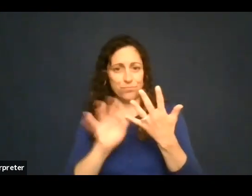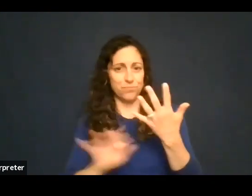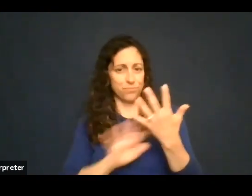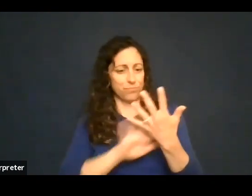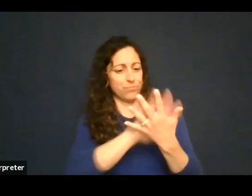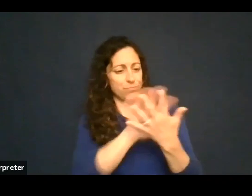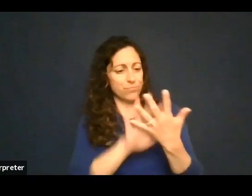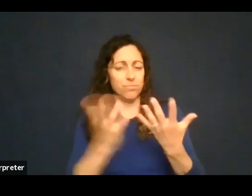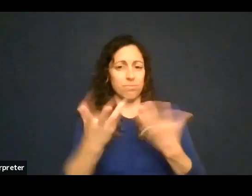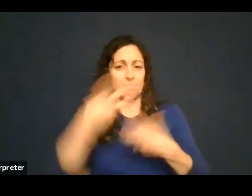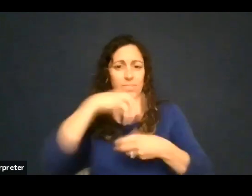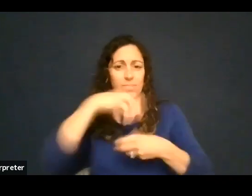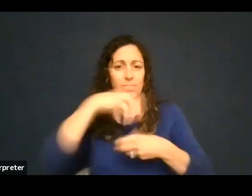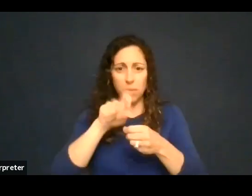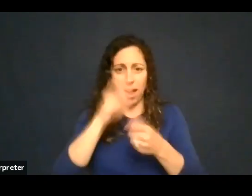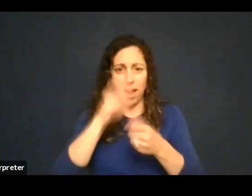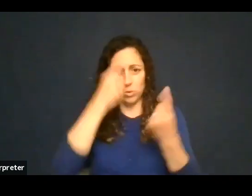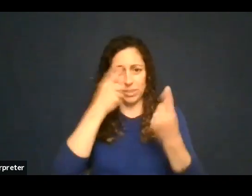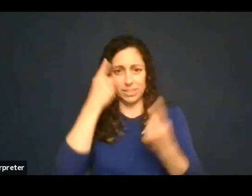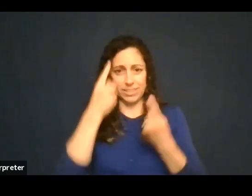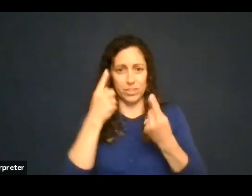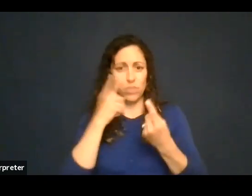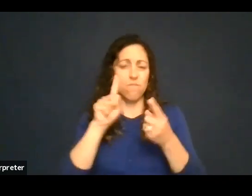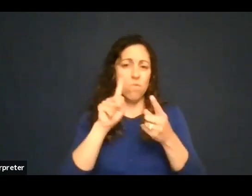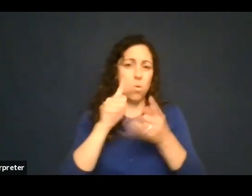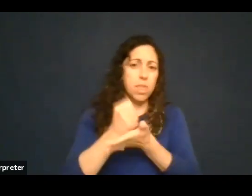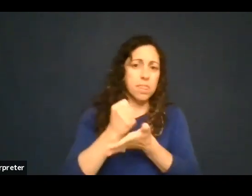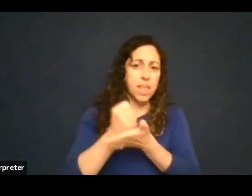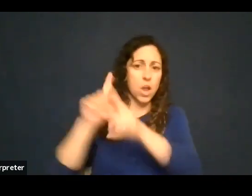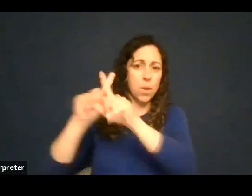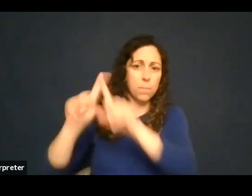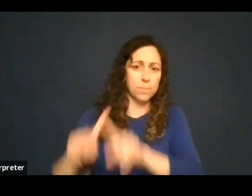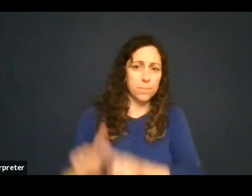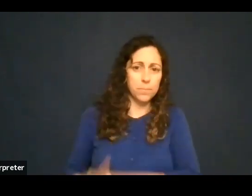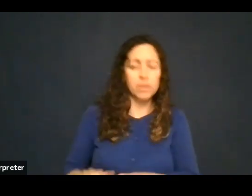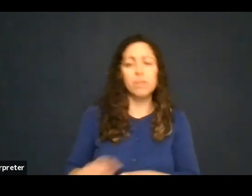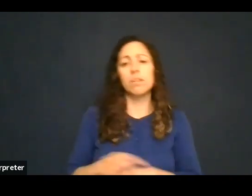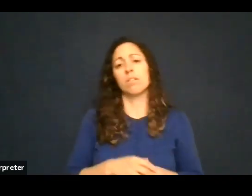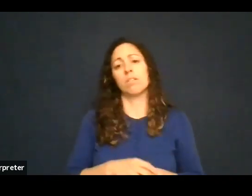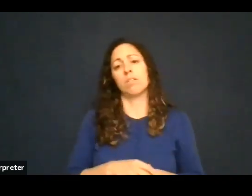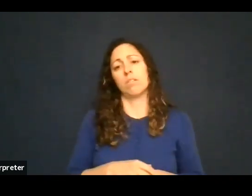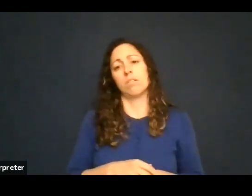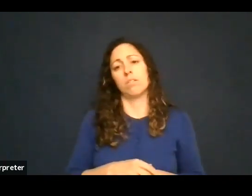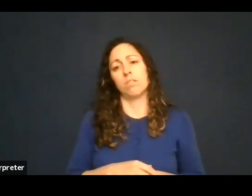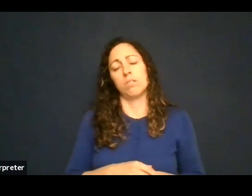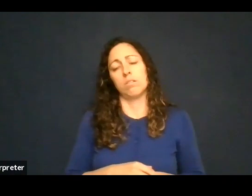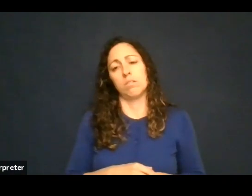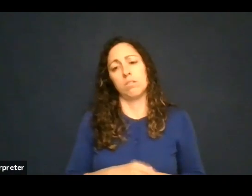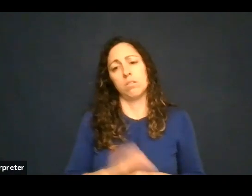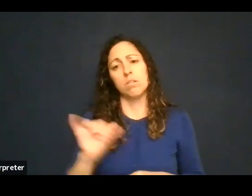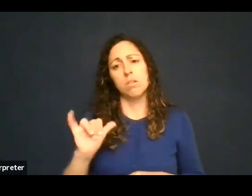and potential for retreating are, to me, important factors. And maybe also, then, later on combining.